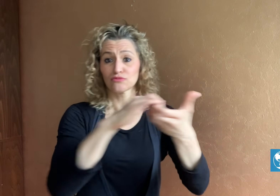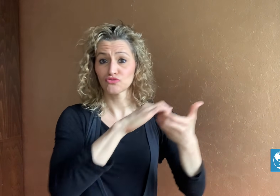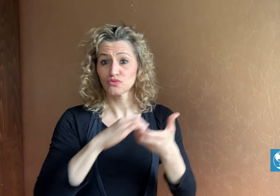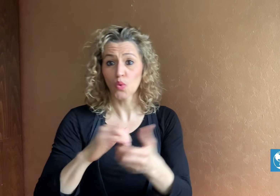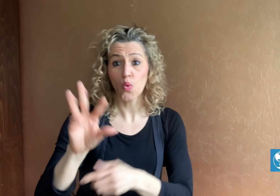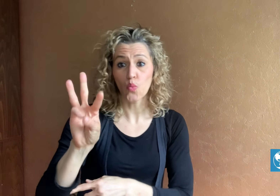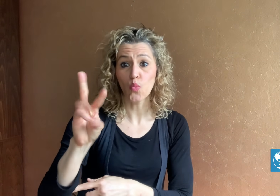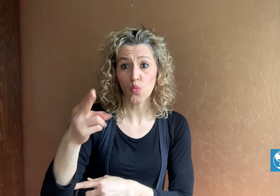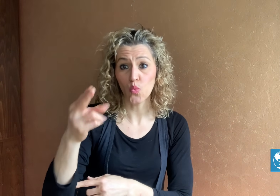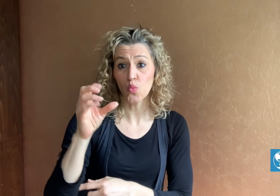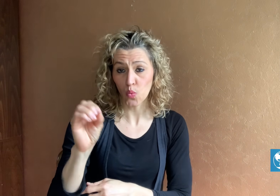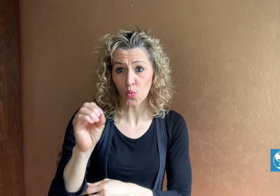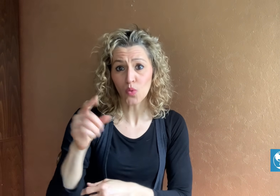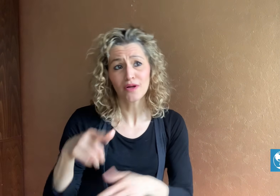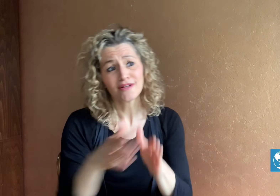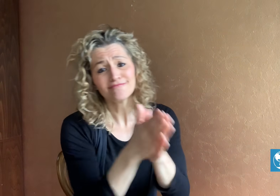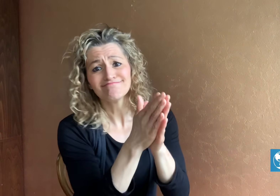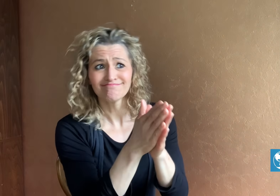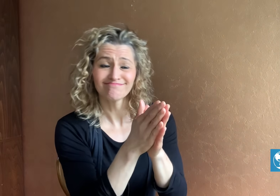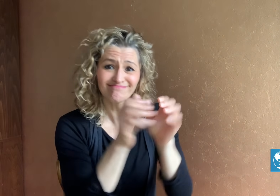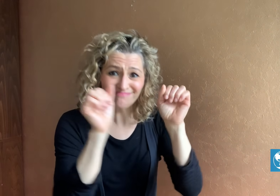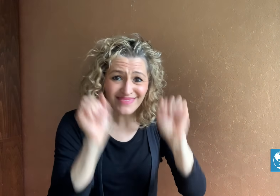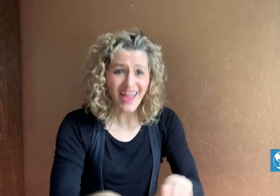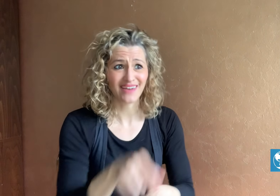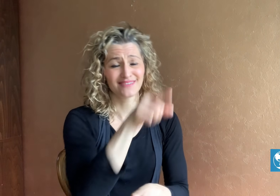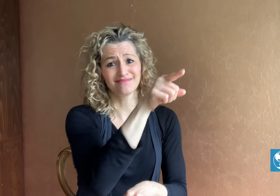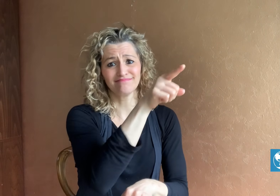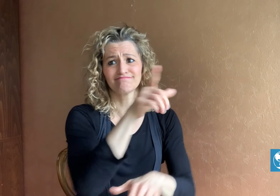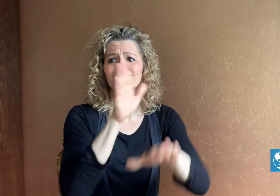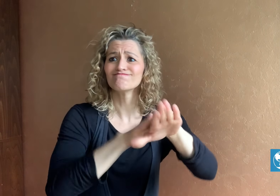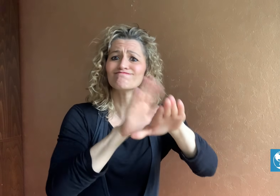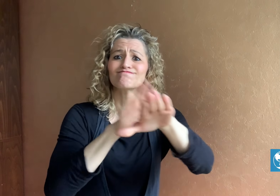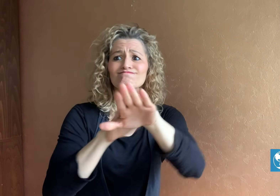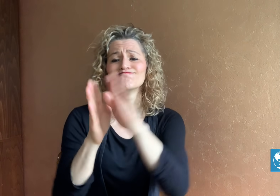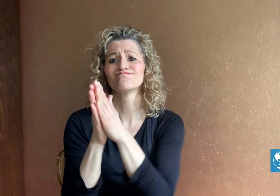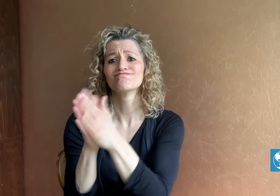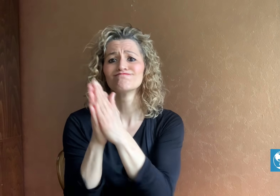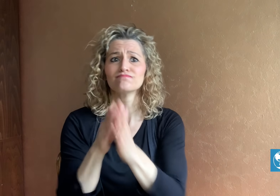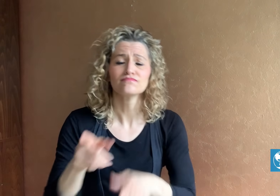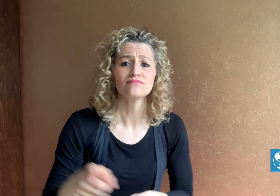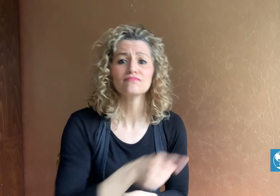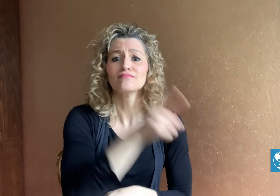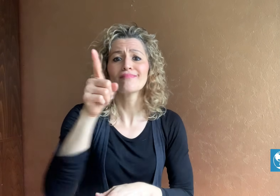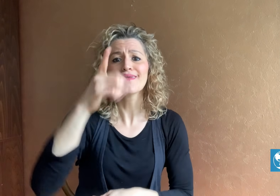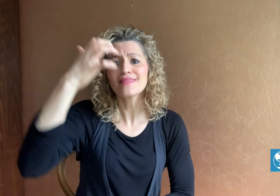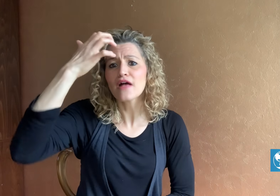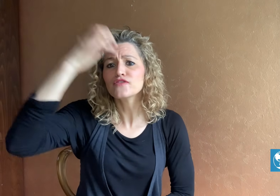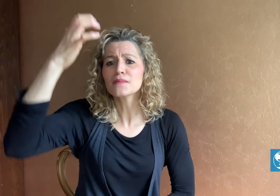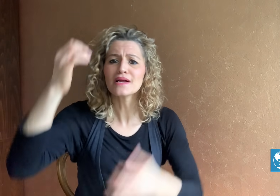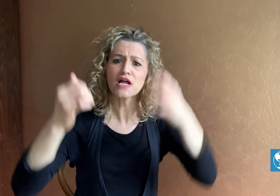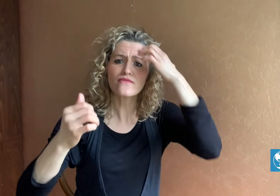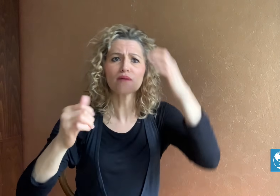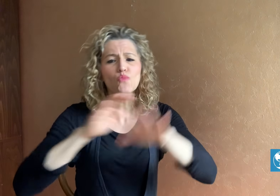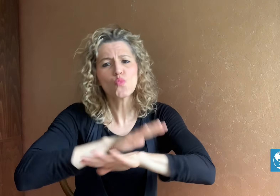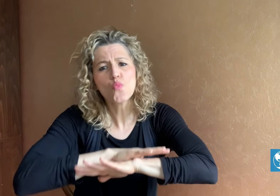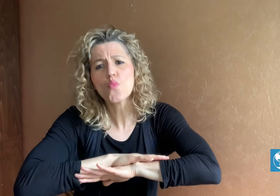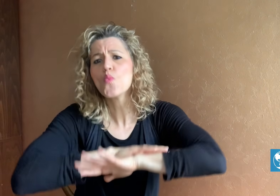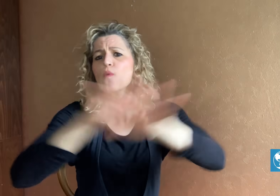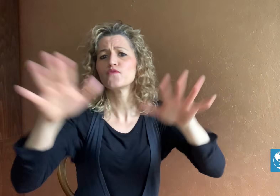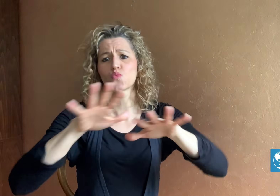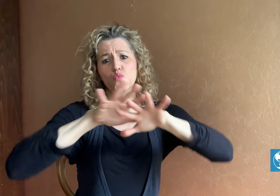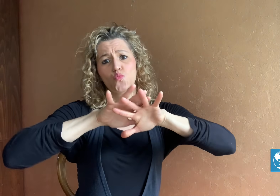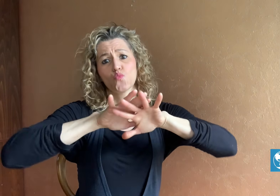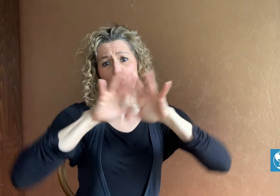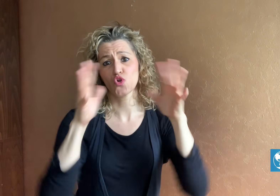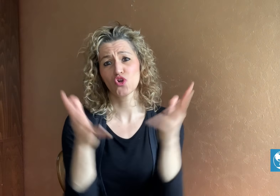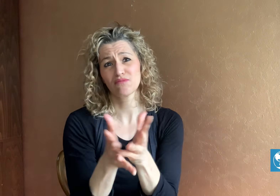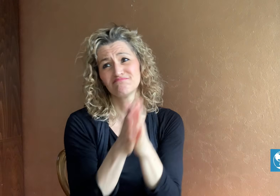together to call for the World Health Organisation (WHO)